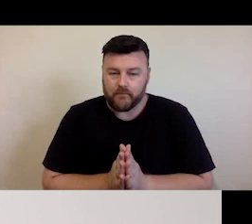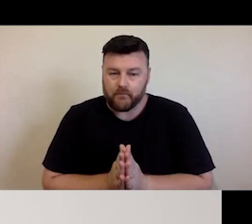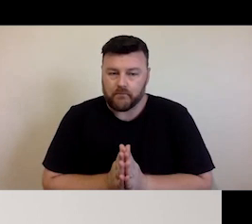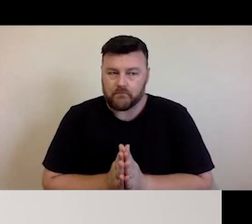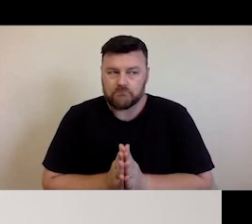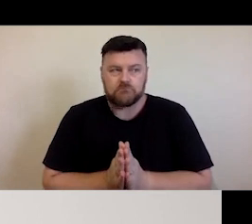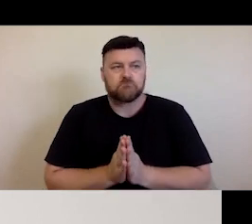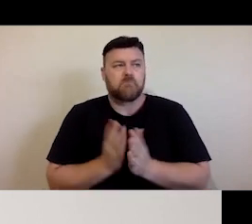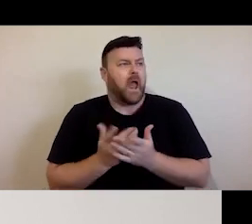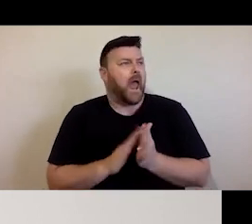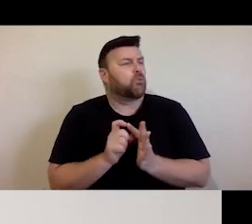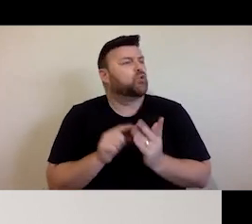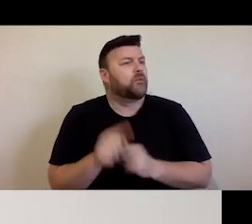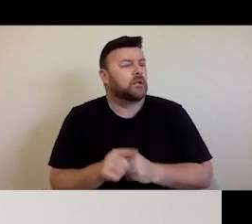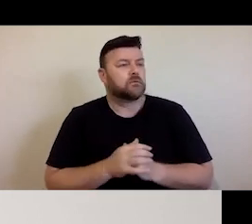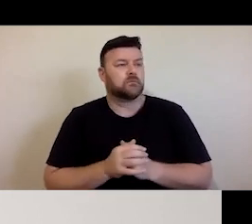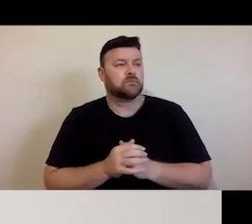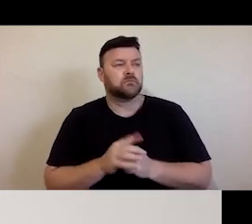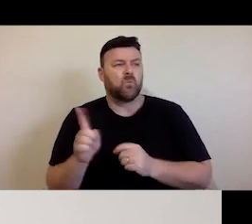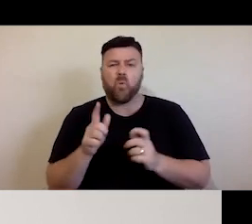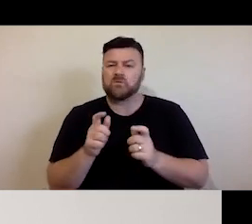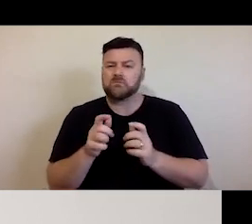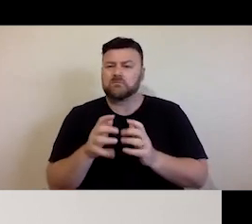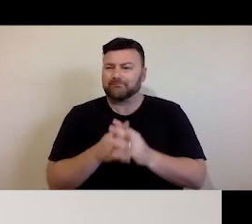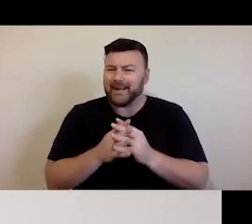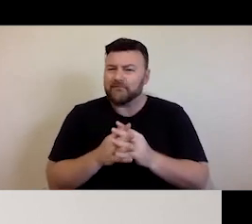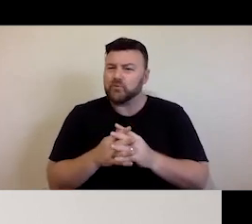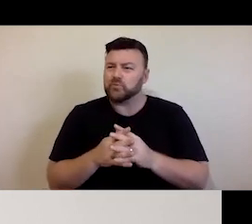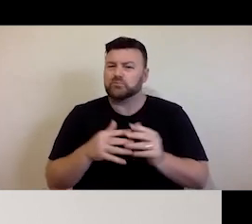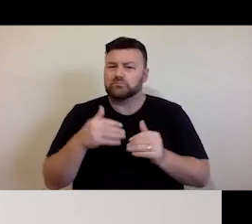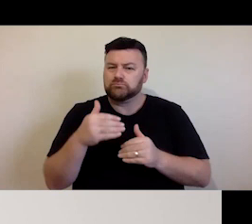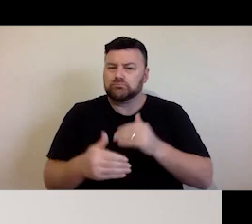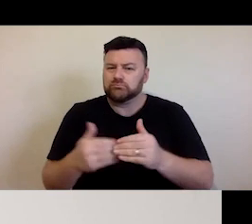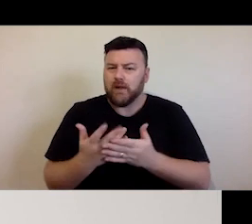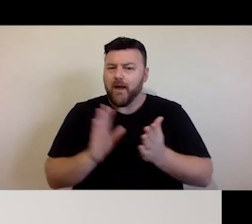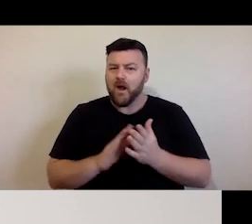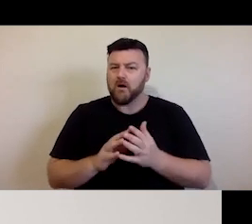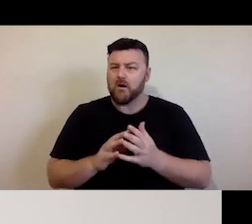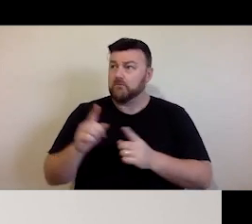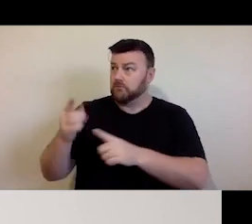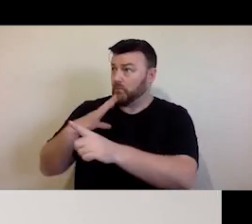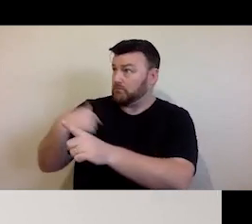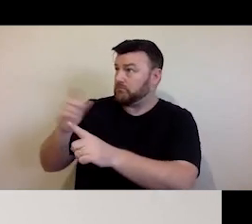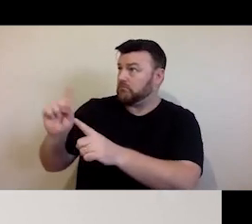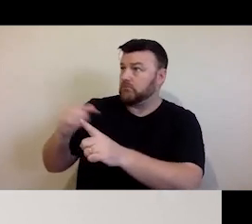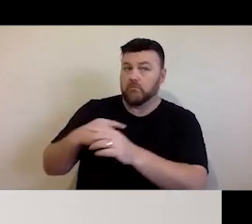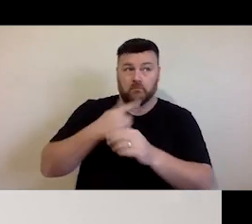What's the meaningful step we can take together? What do you need from me, and so on. In this space we will